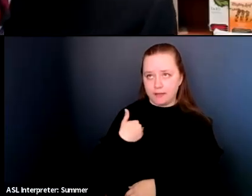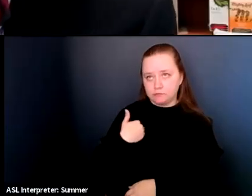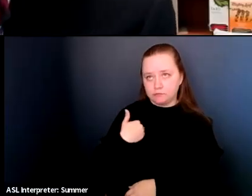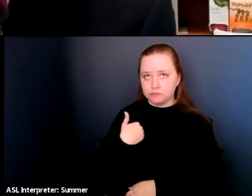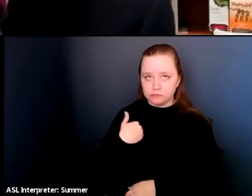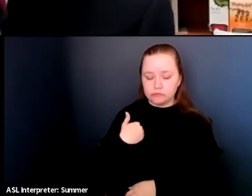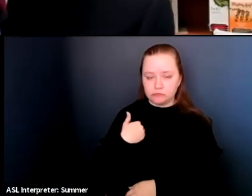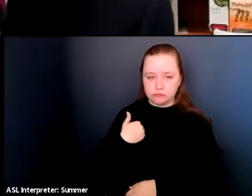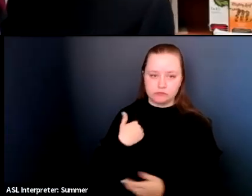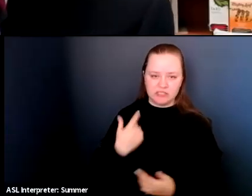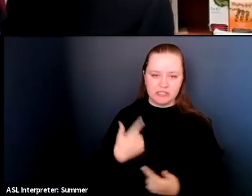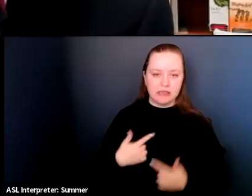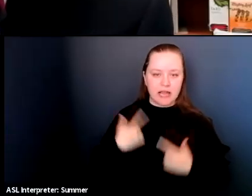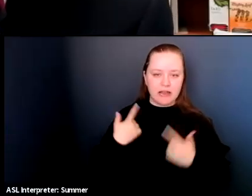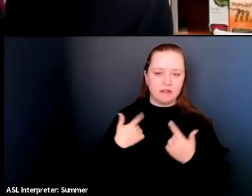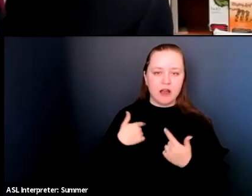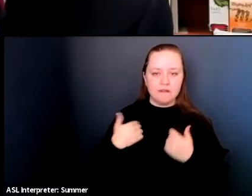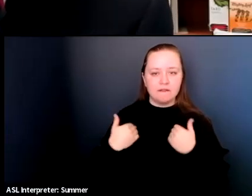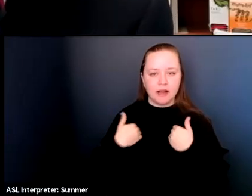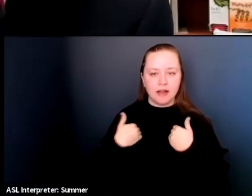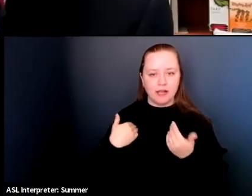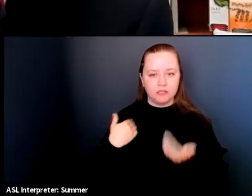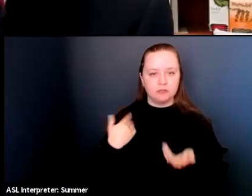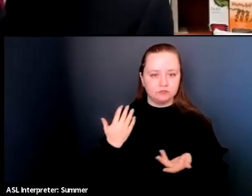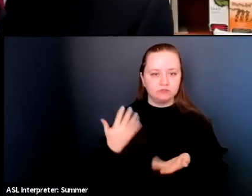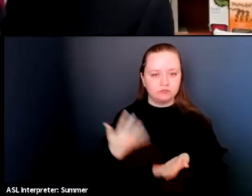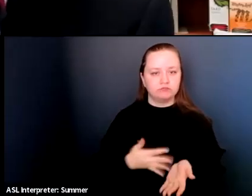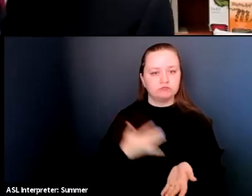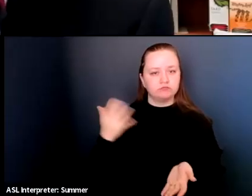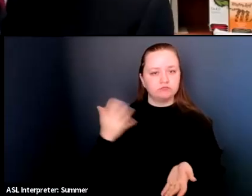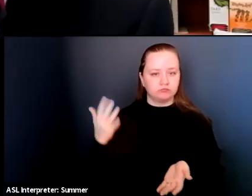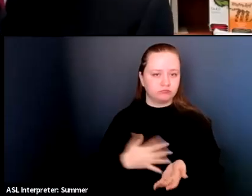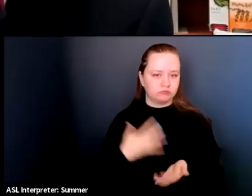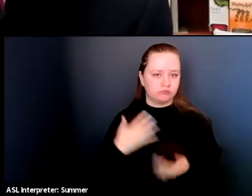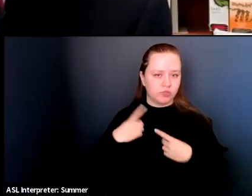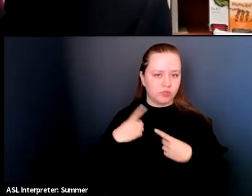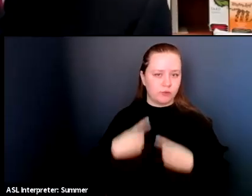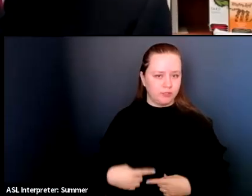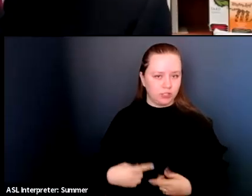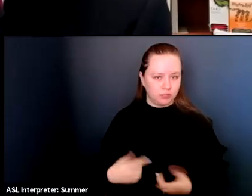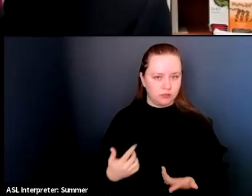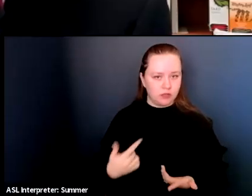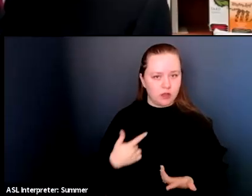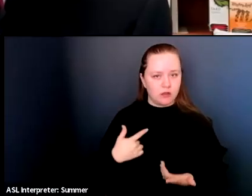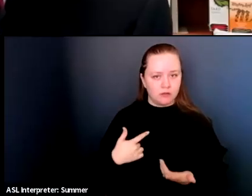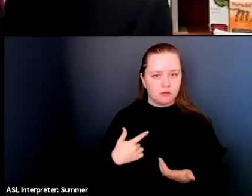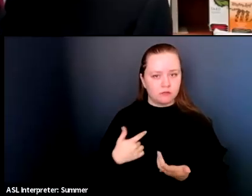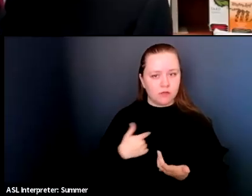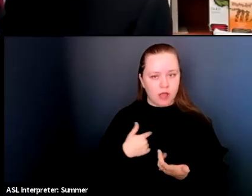I've had periodic depressions. I'm very aware and in touch with my mental health.